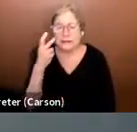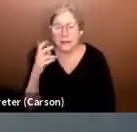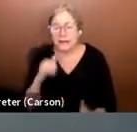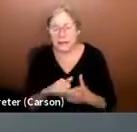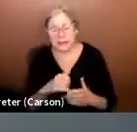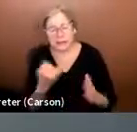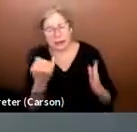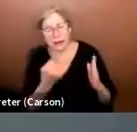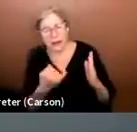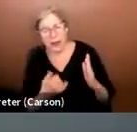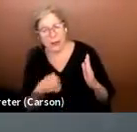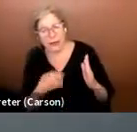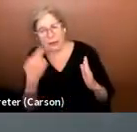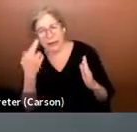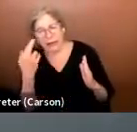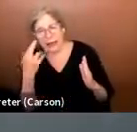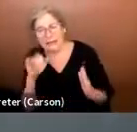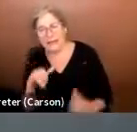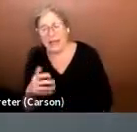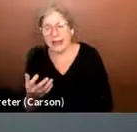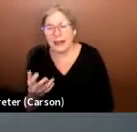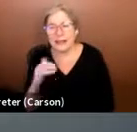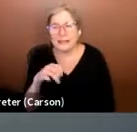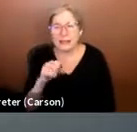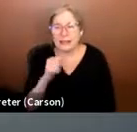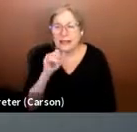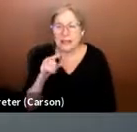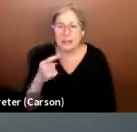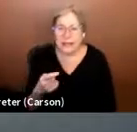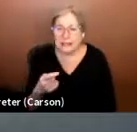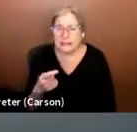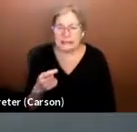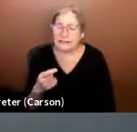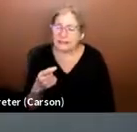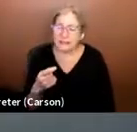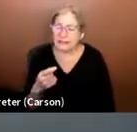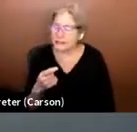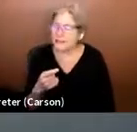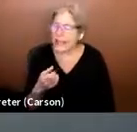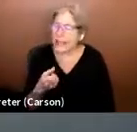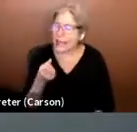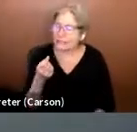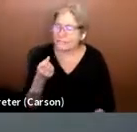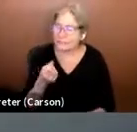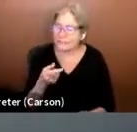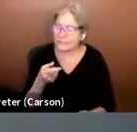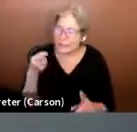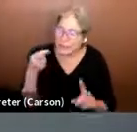we're realizing that this isn't quite hitting that emotional beat that we want. So in